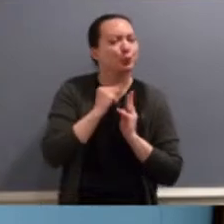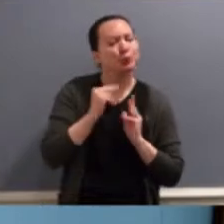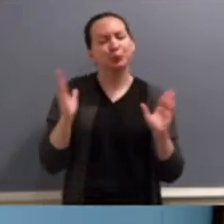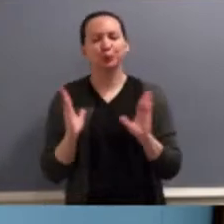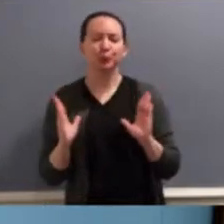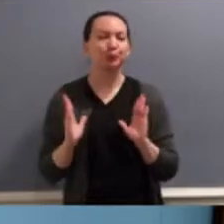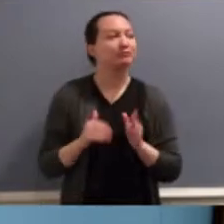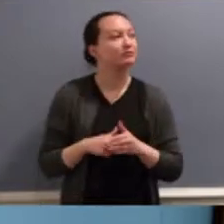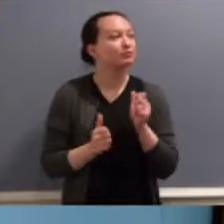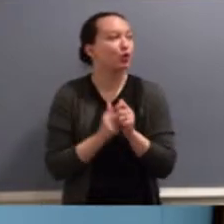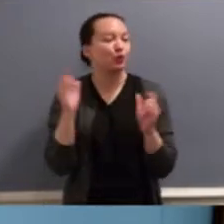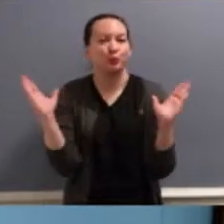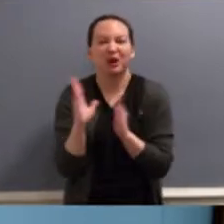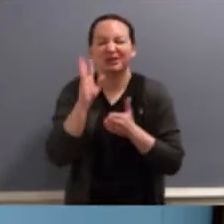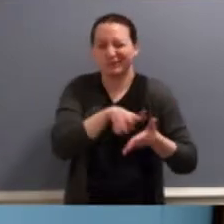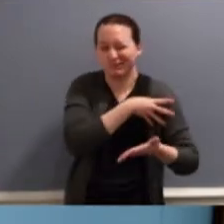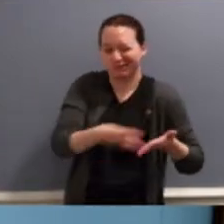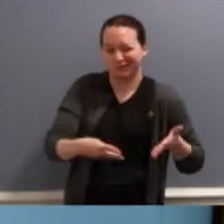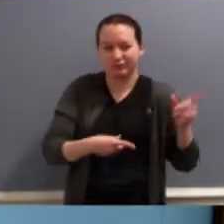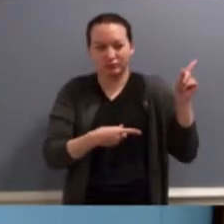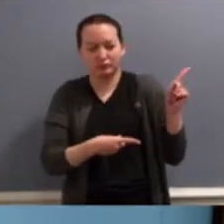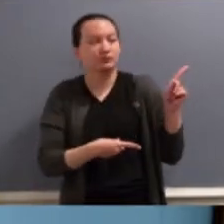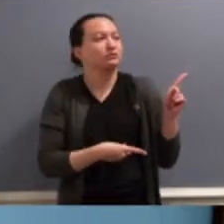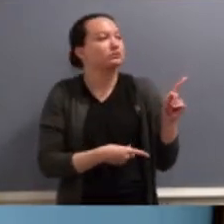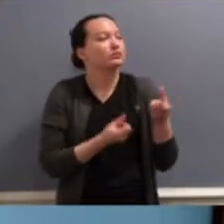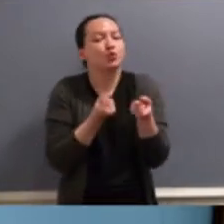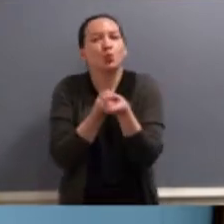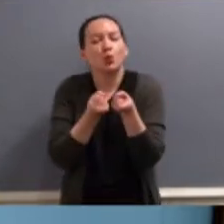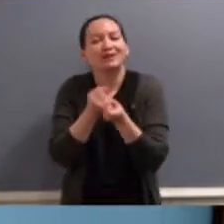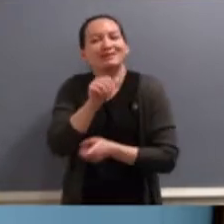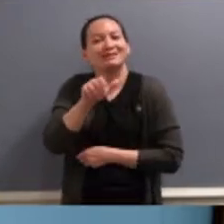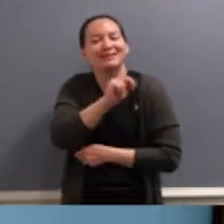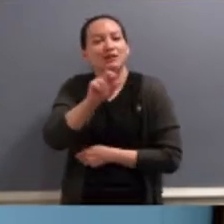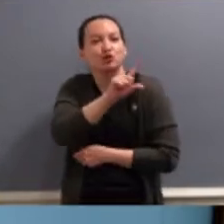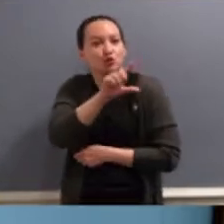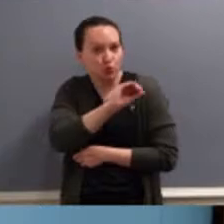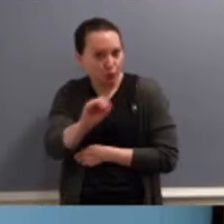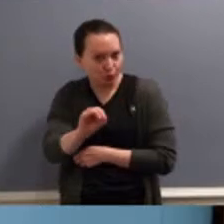the smallest one on this chart being the the support for the c72 from that property tax